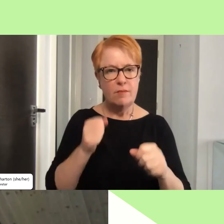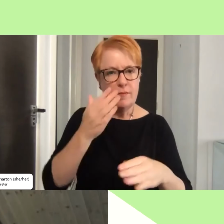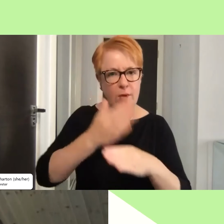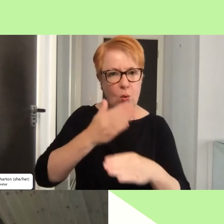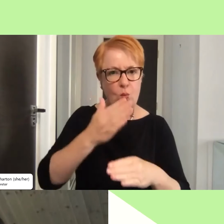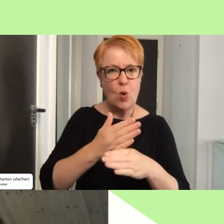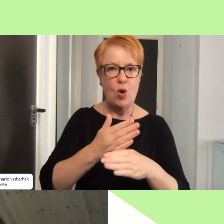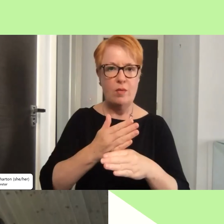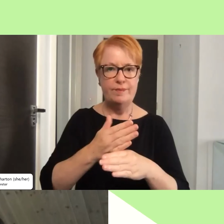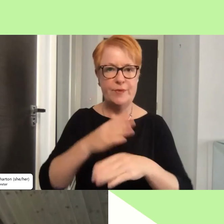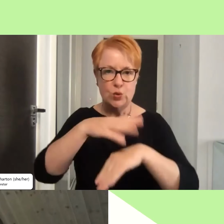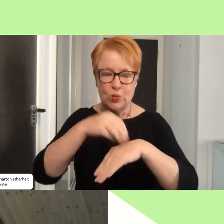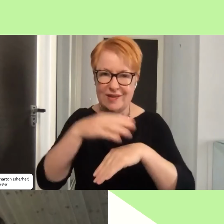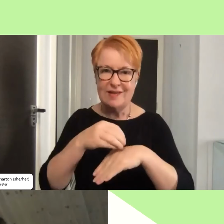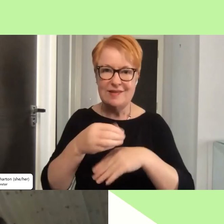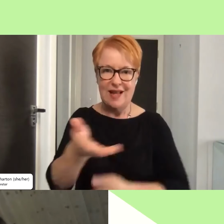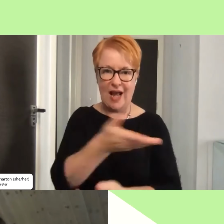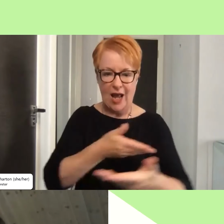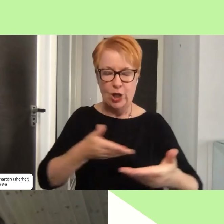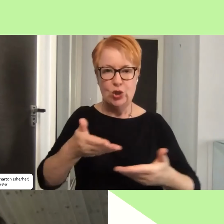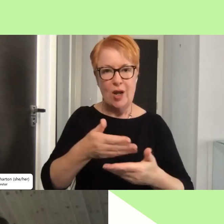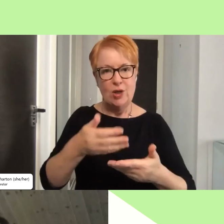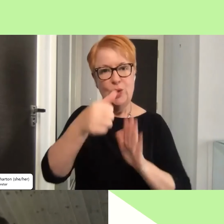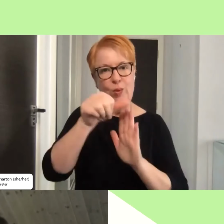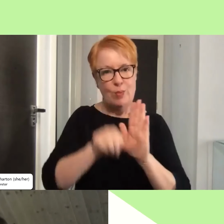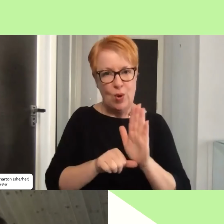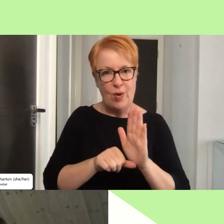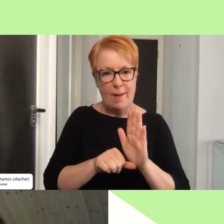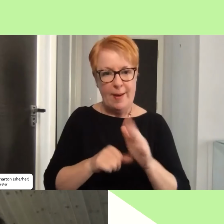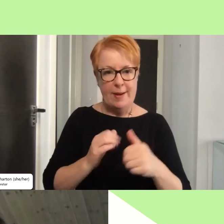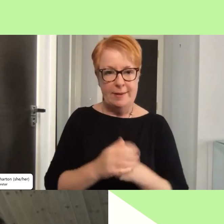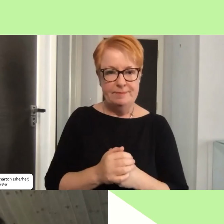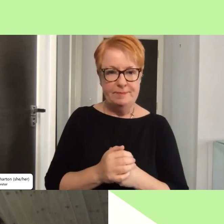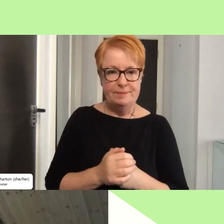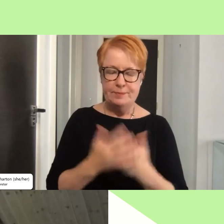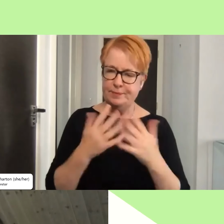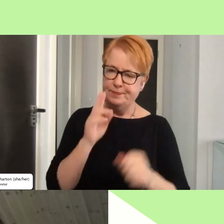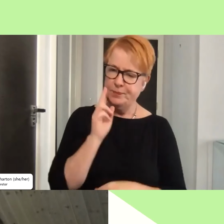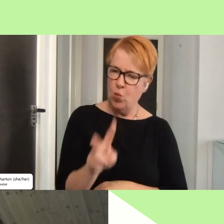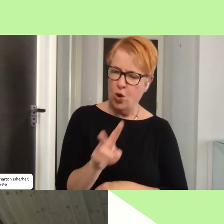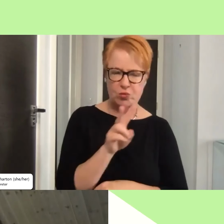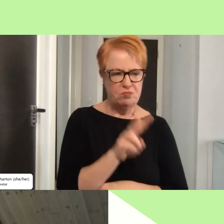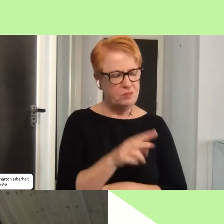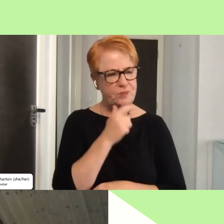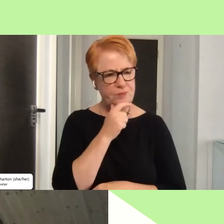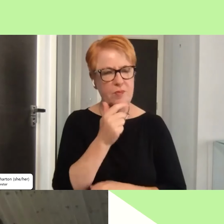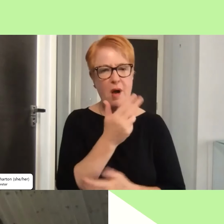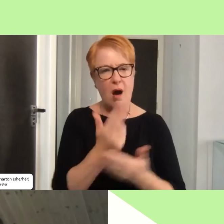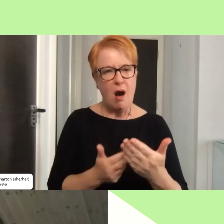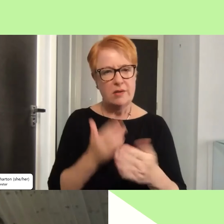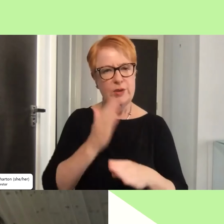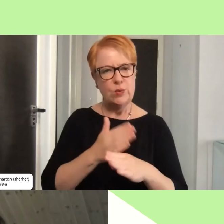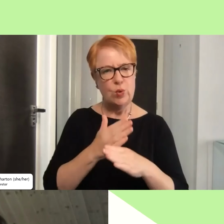with studios IASPIS where I watched very closely how artists were working. And that kind of informed my practice.